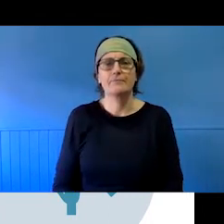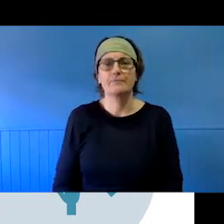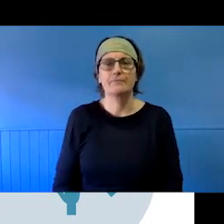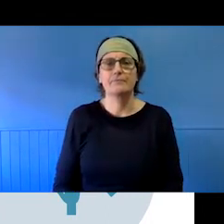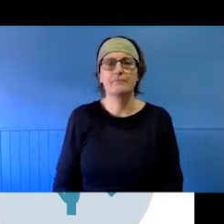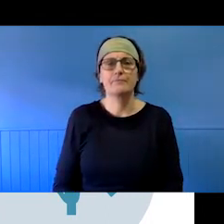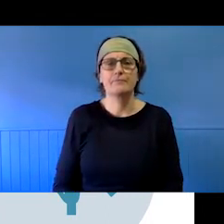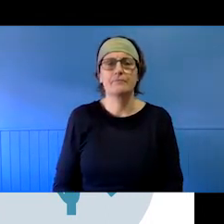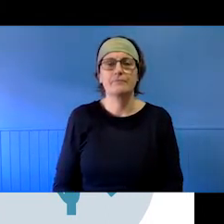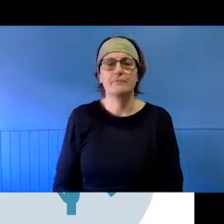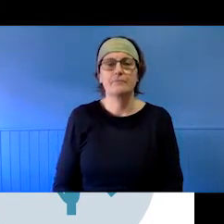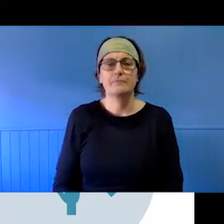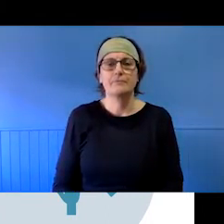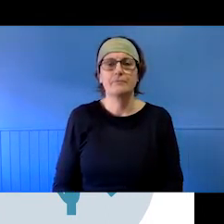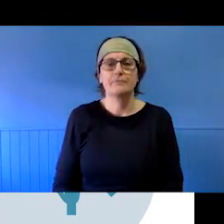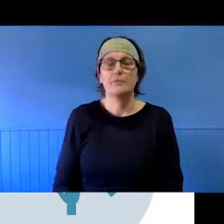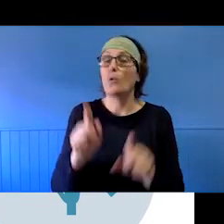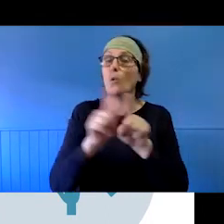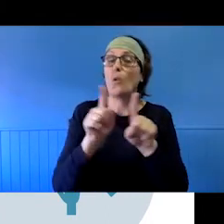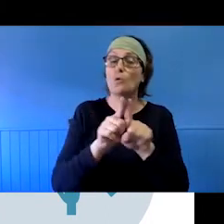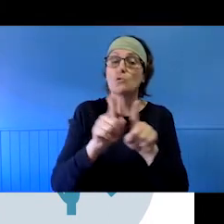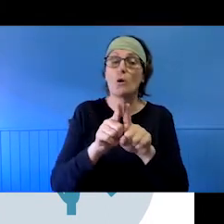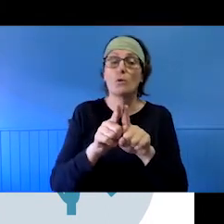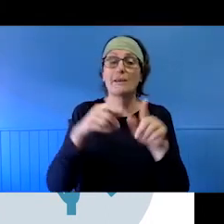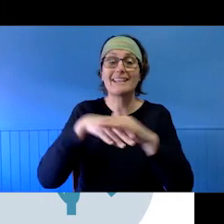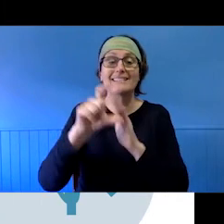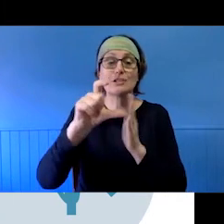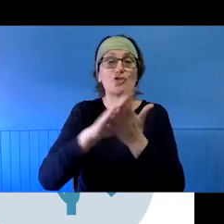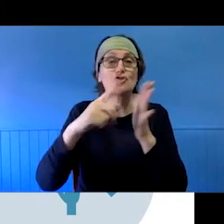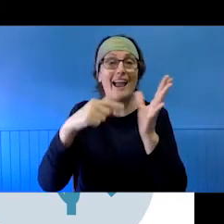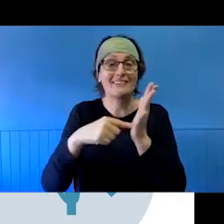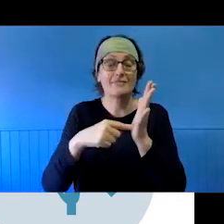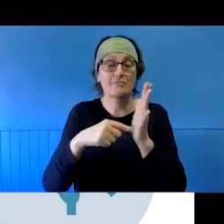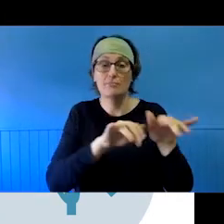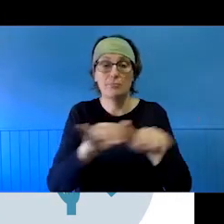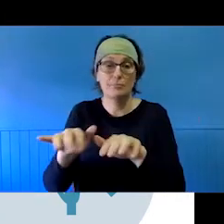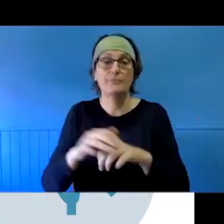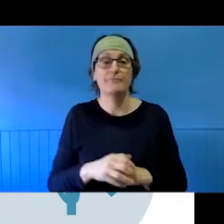it's also put into the chat area by Laura. So the